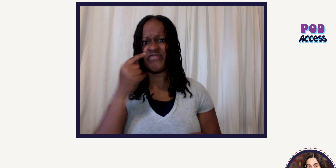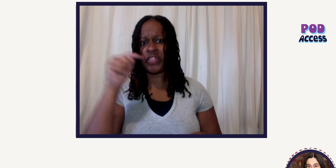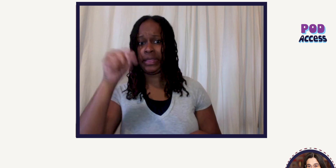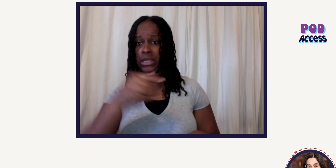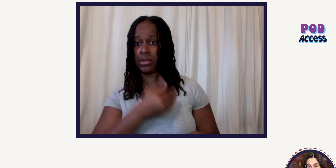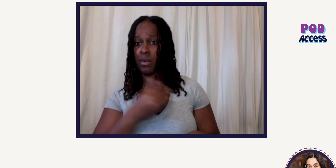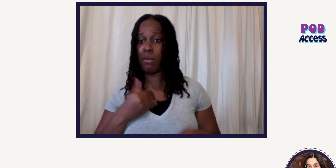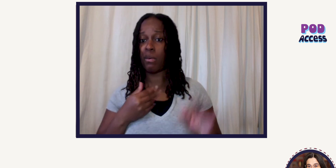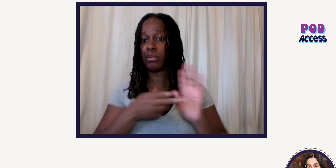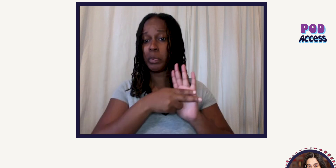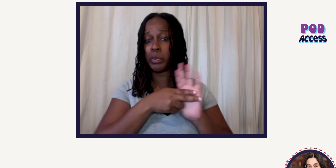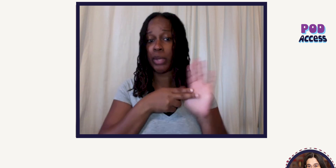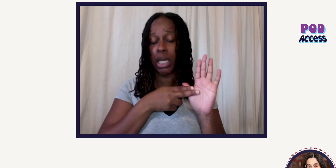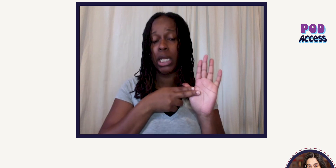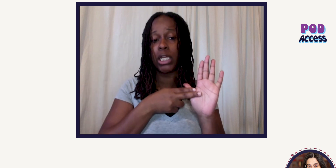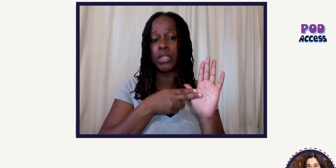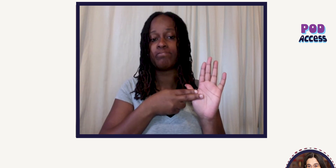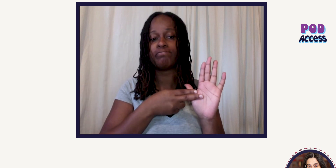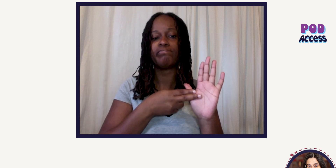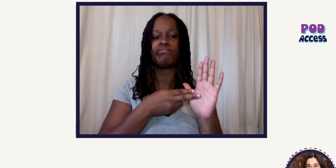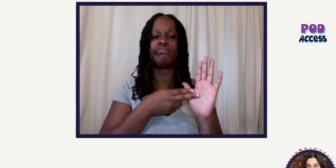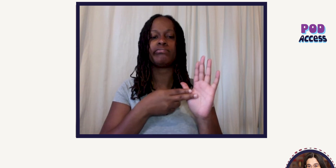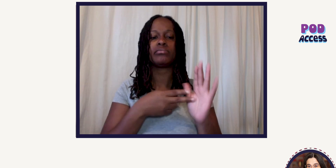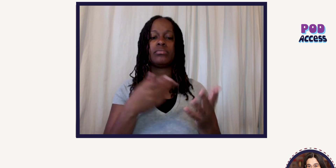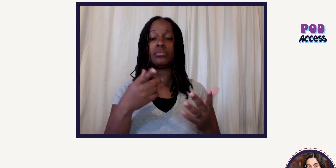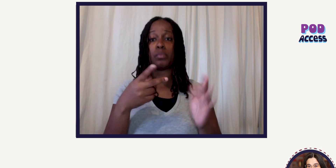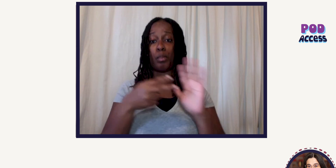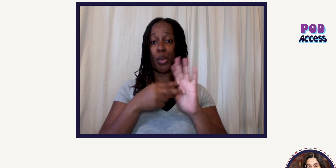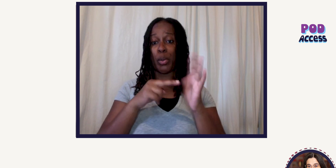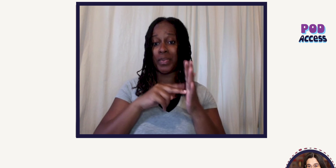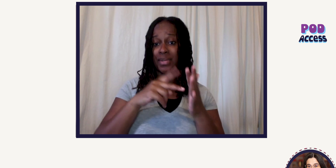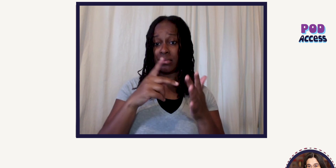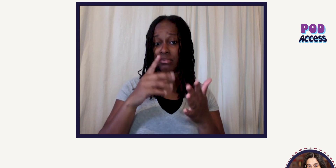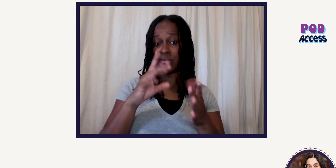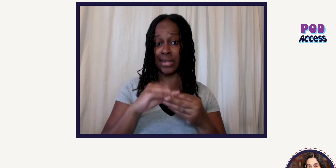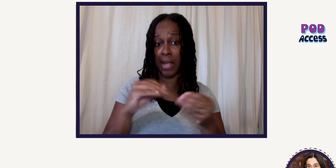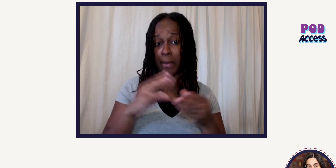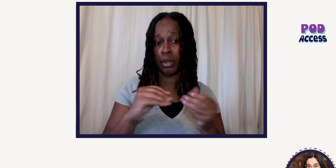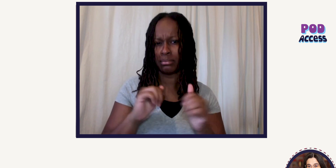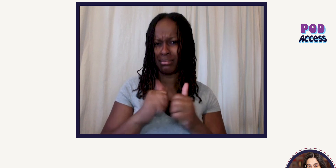purpose statement, how does that translate into the type of work we put in the world?